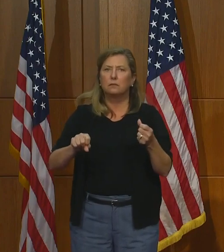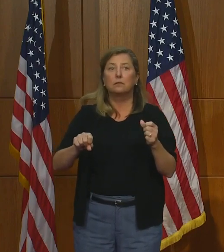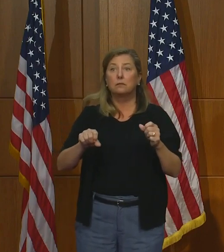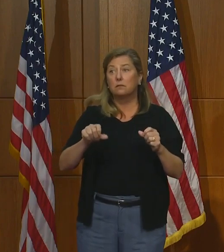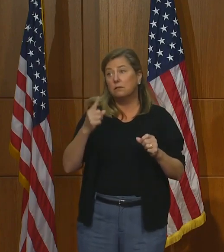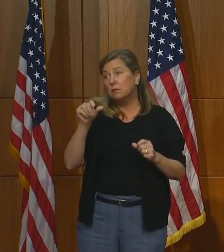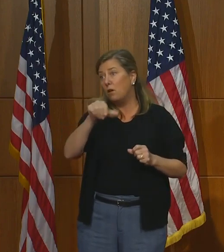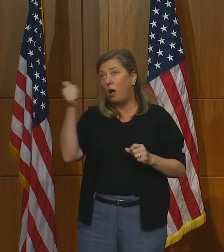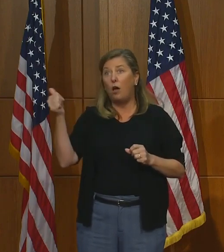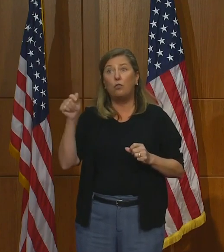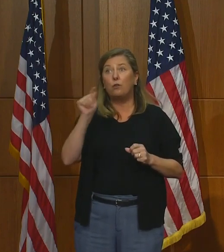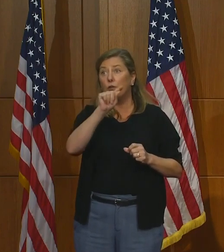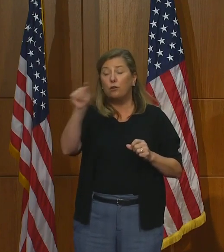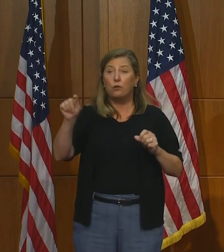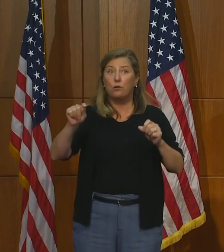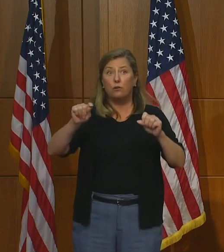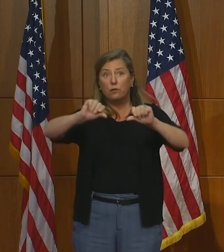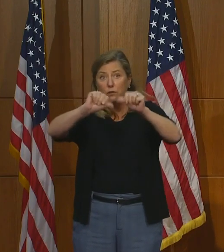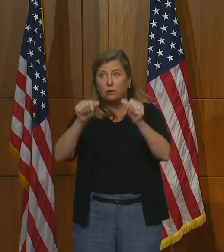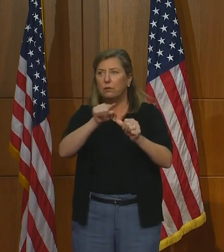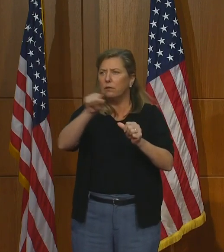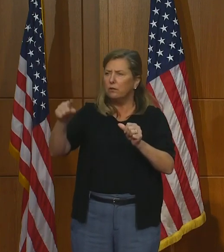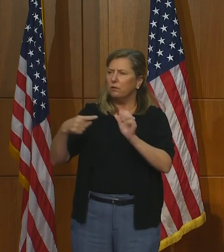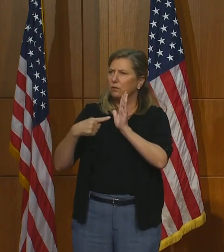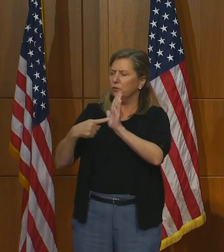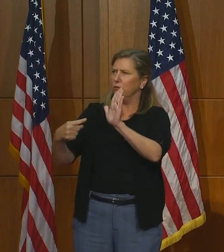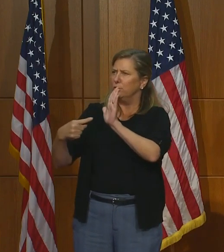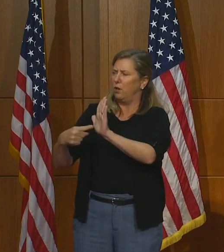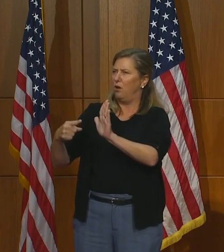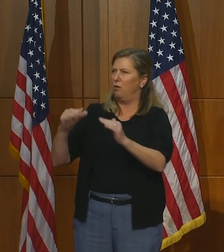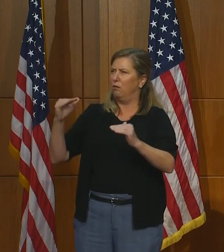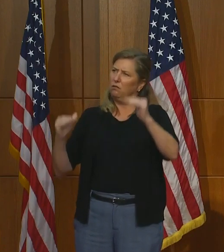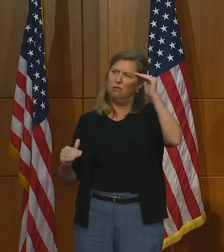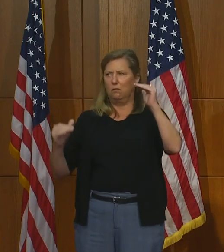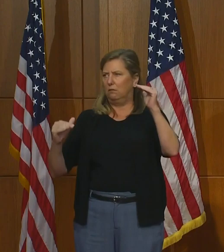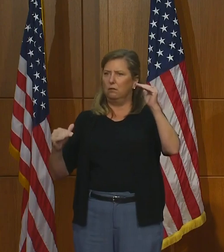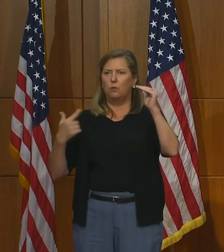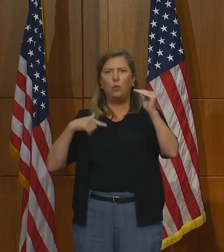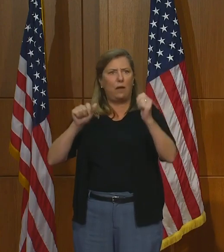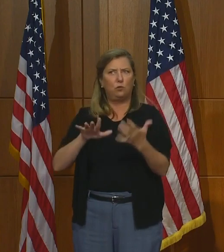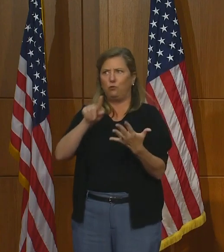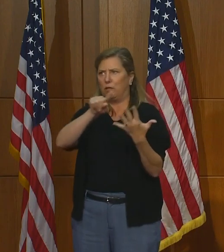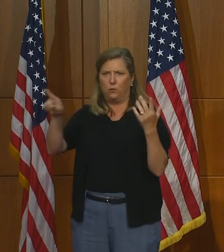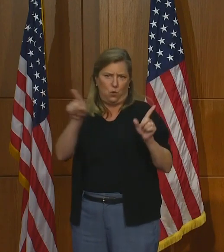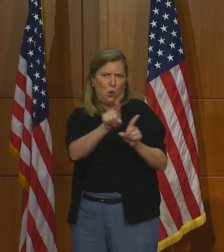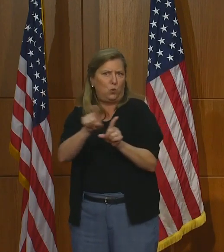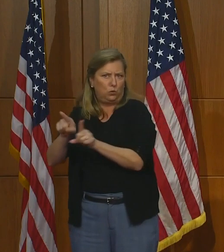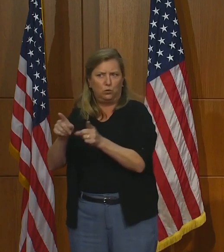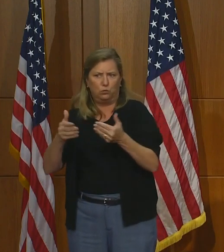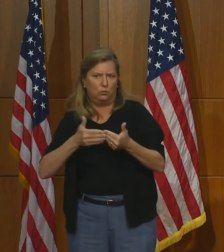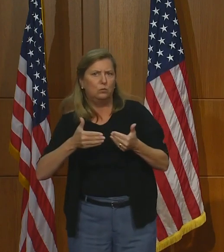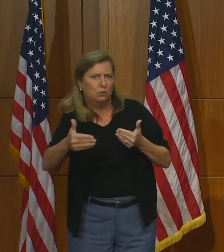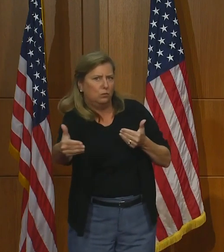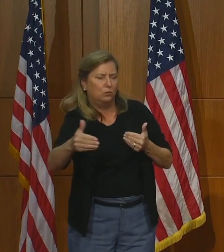COME DOWN THERE ARE. THERE ARE OTHER- MONUMENTS OF INEQUITIES-